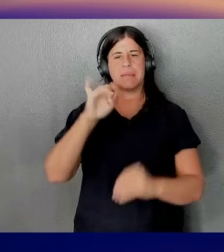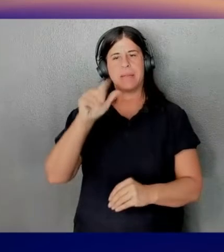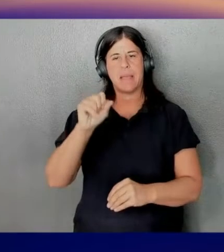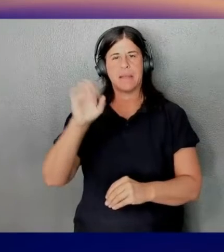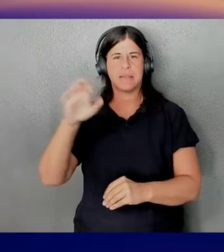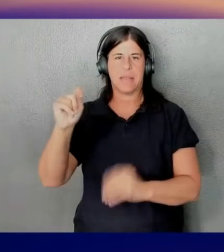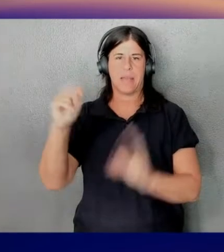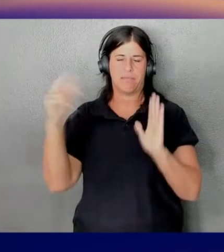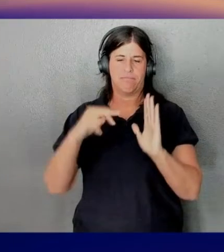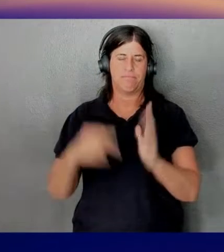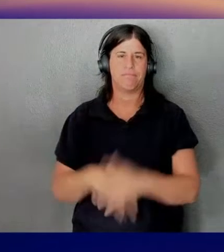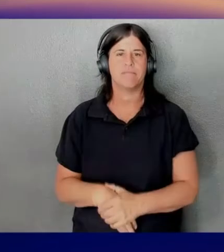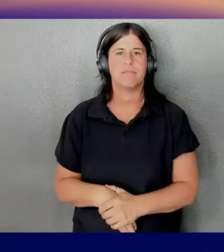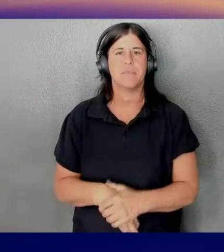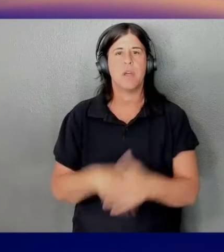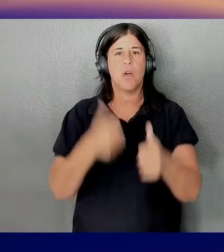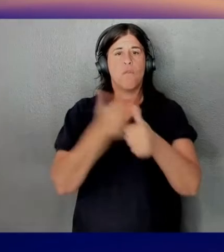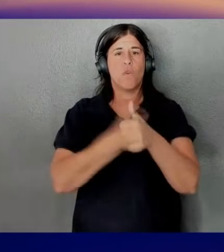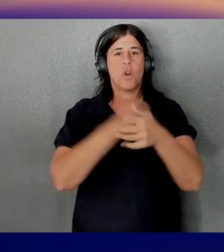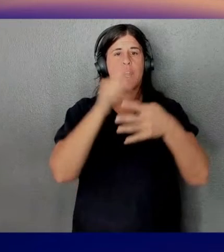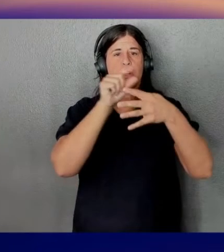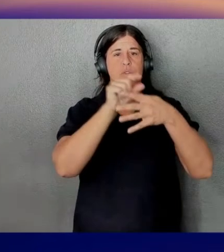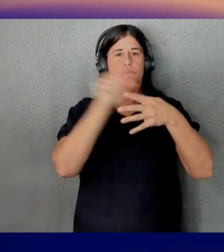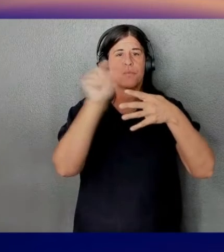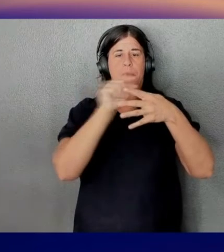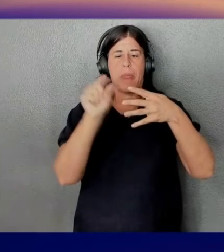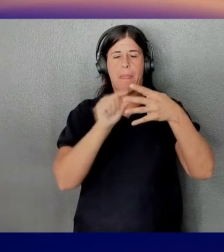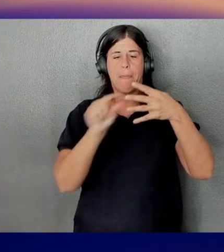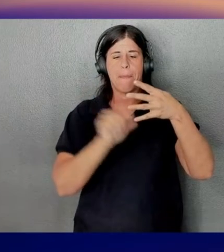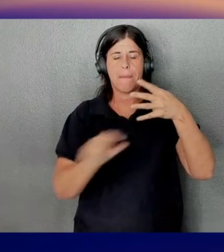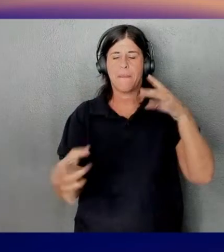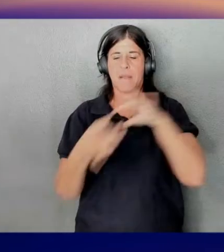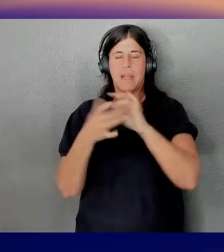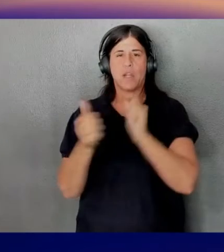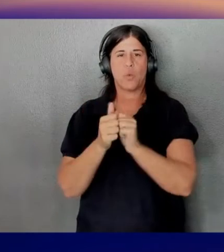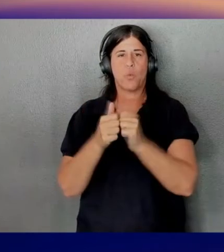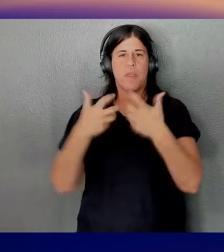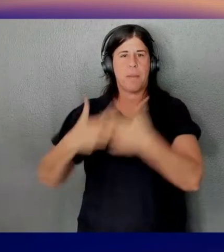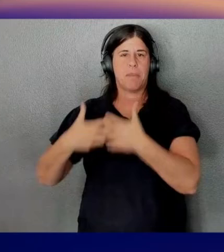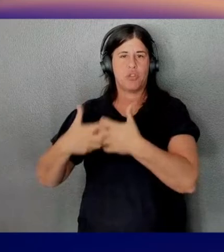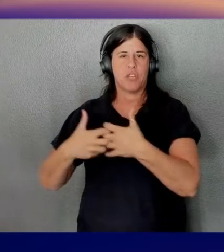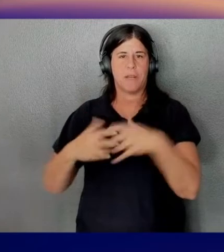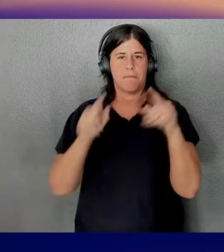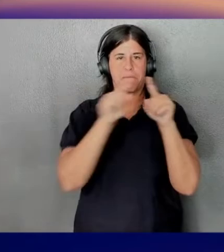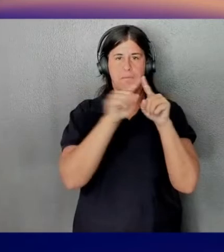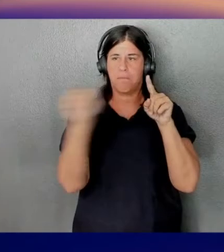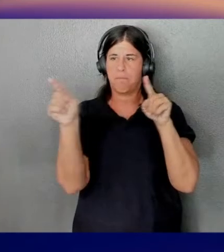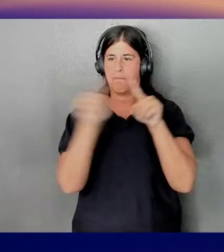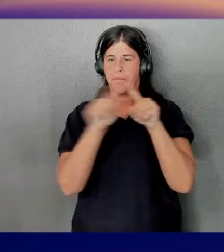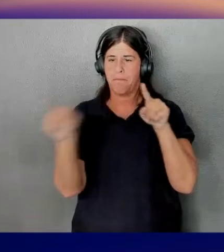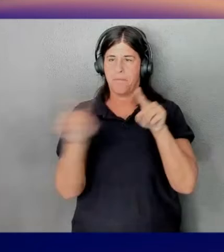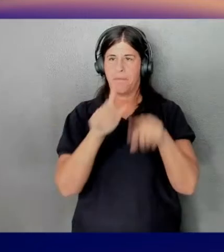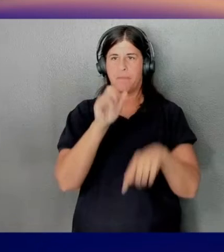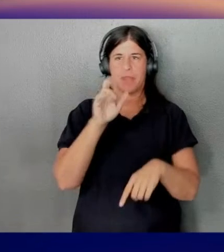So for each row, each row responds to a machine and we you see, we have air temperature, process temperature